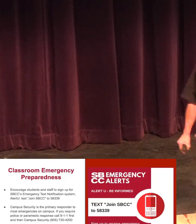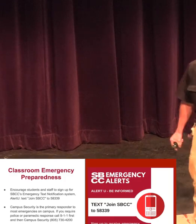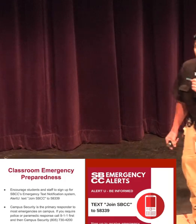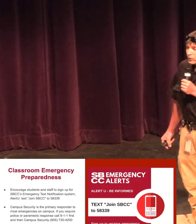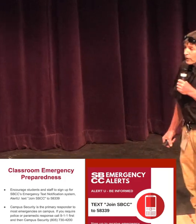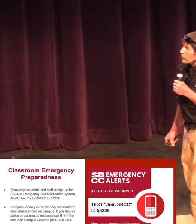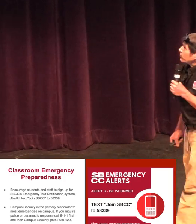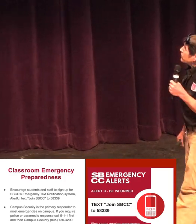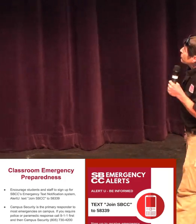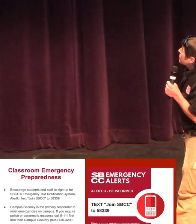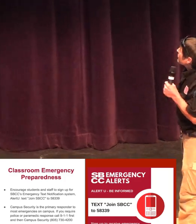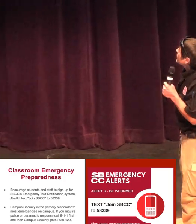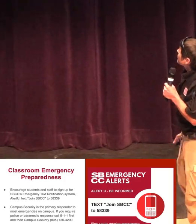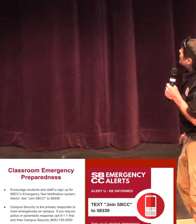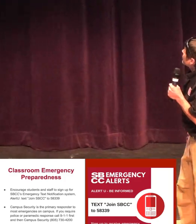That way we can meet the paramedics or